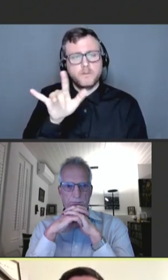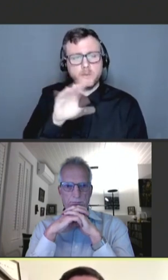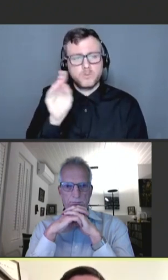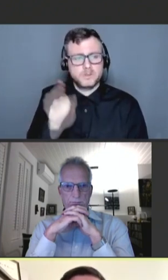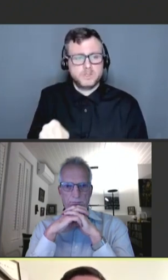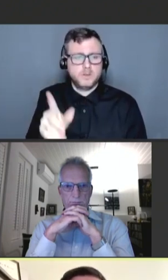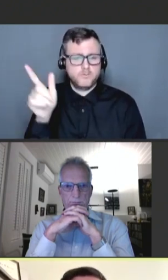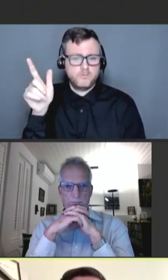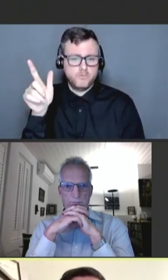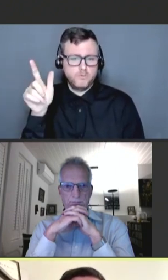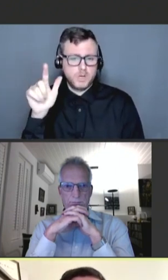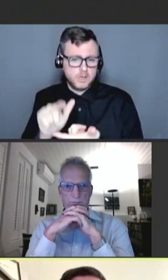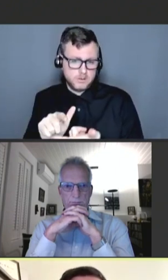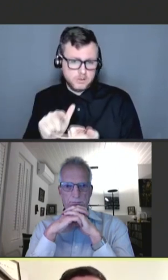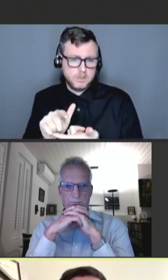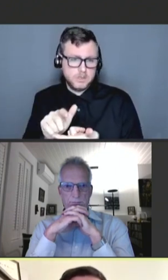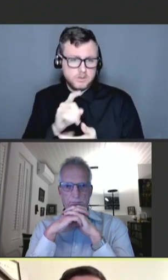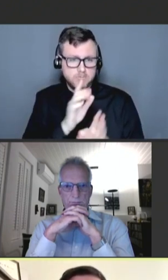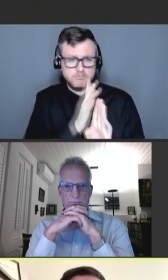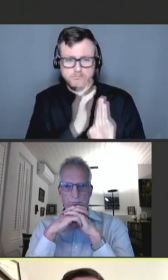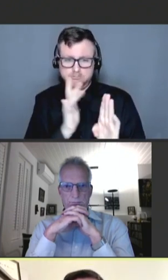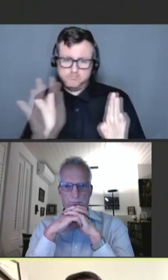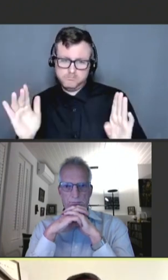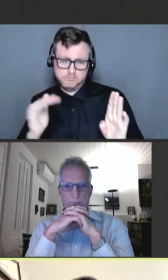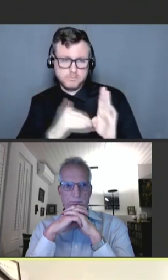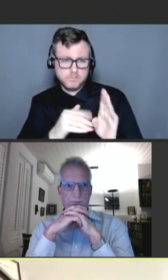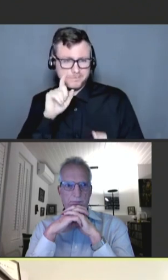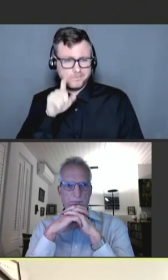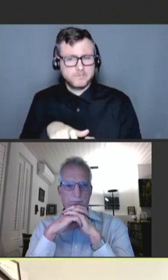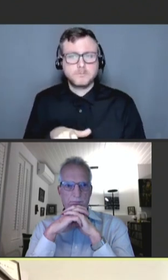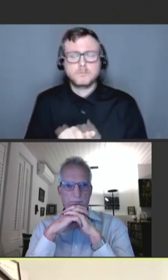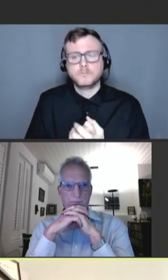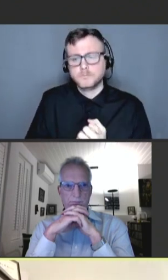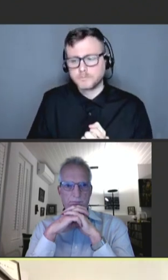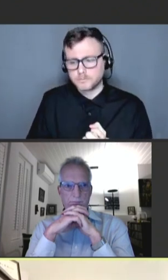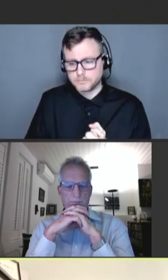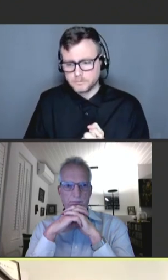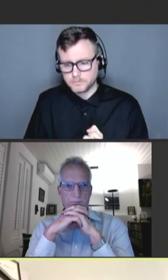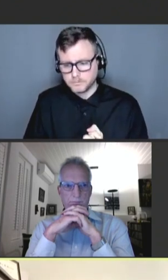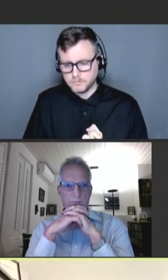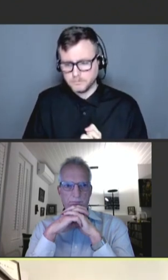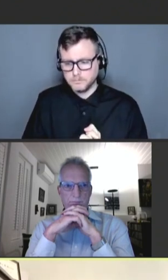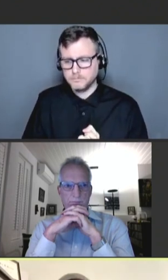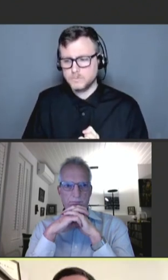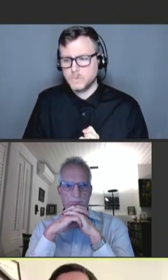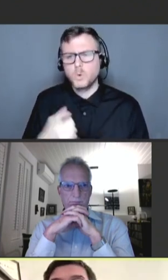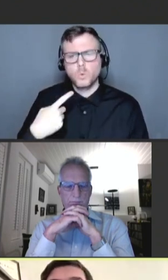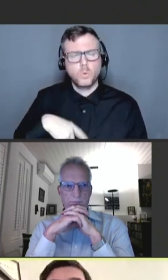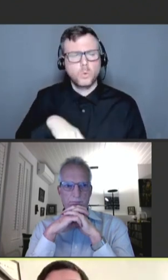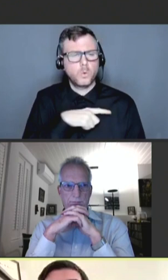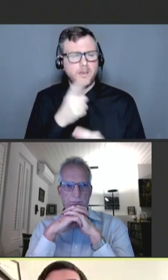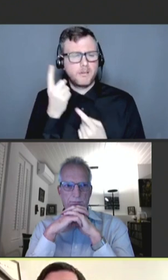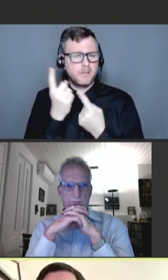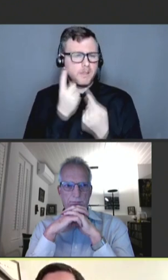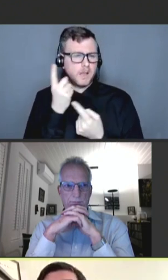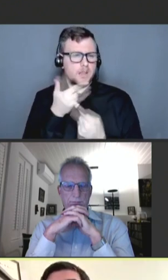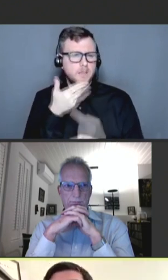on the right of scale. Next slide, please. And so, we think about the best way to prevent Long-COVID